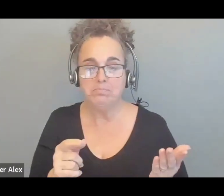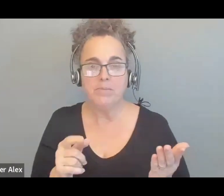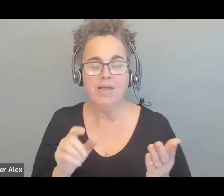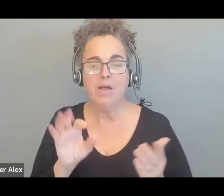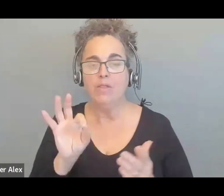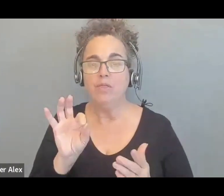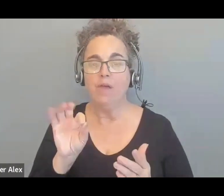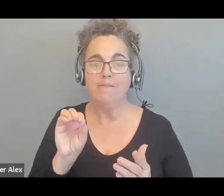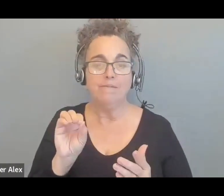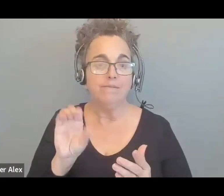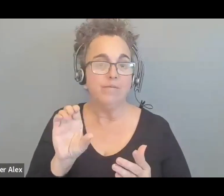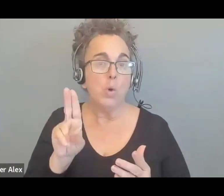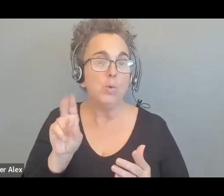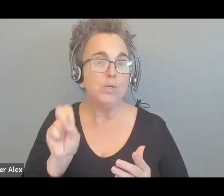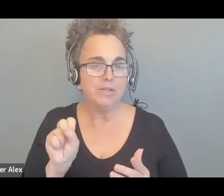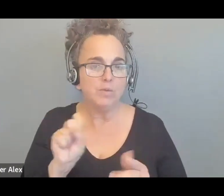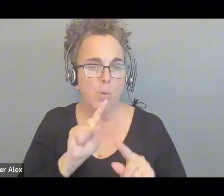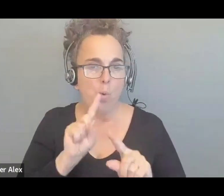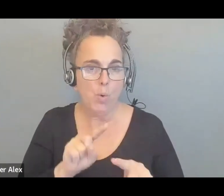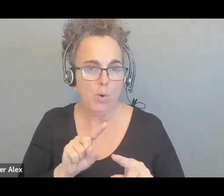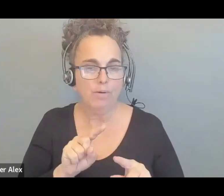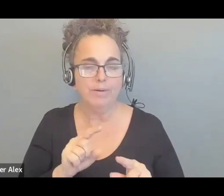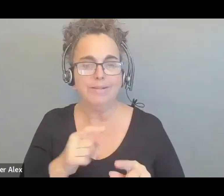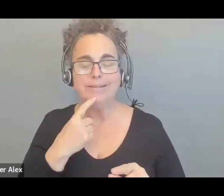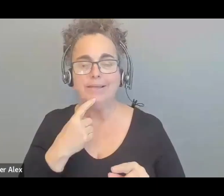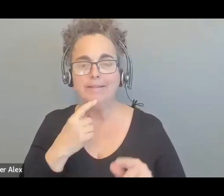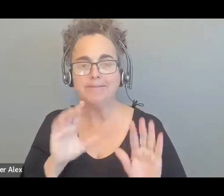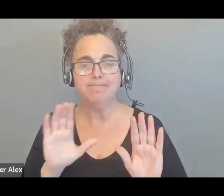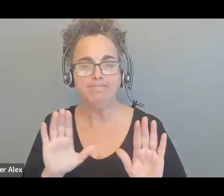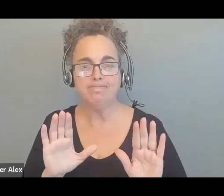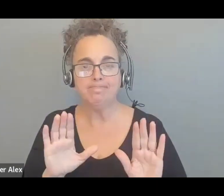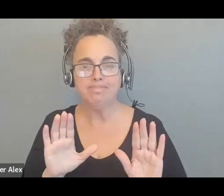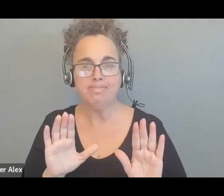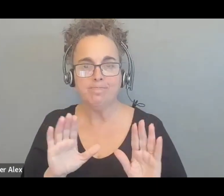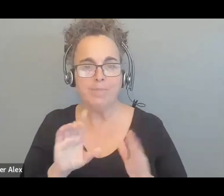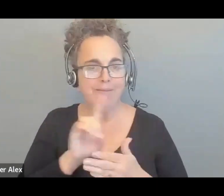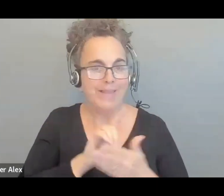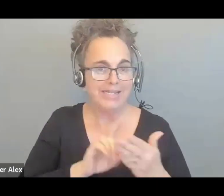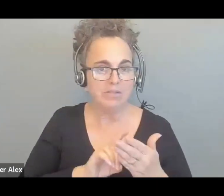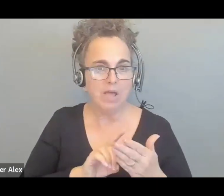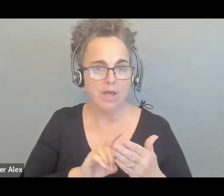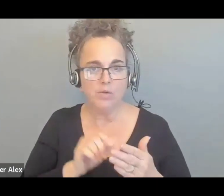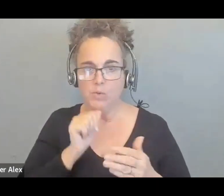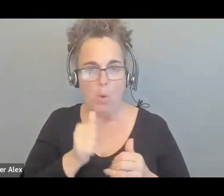is not following the eye focus order, right?